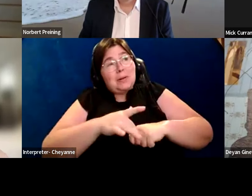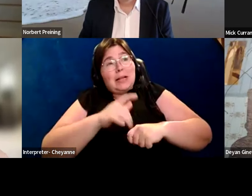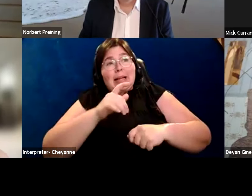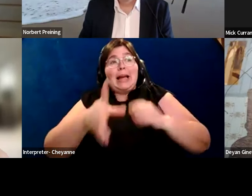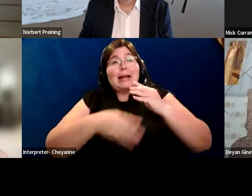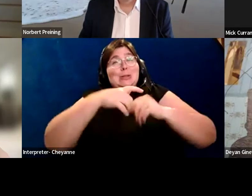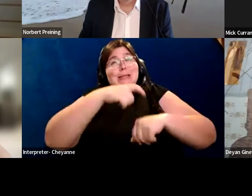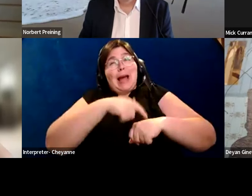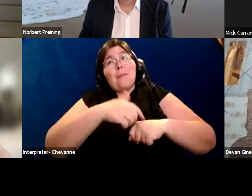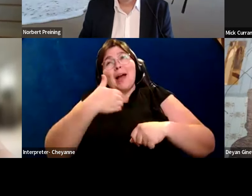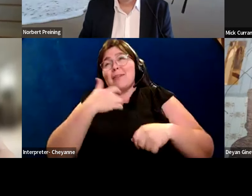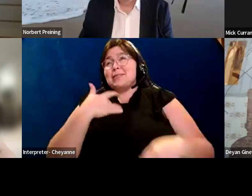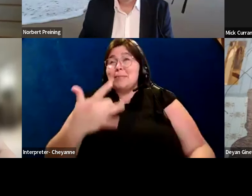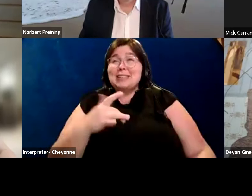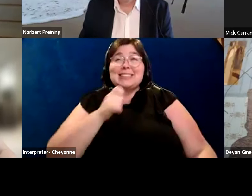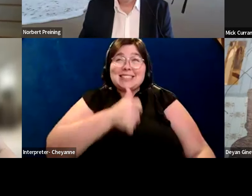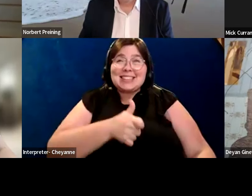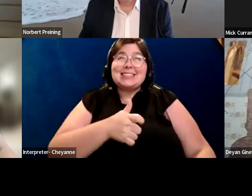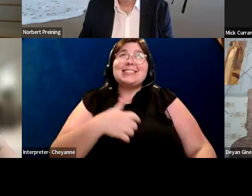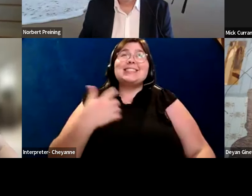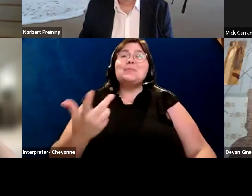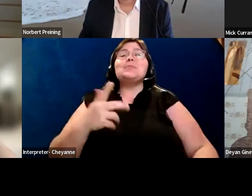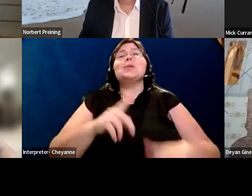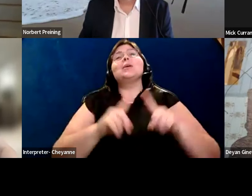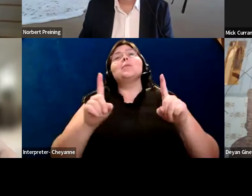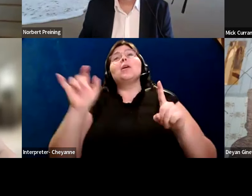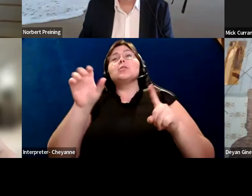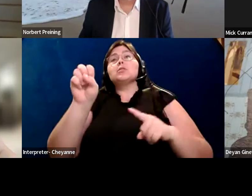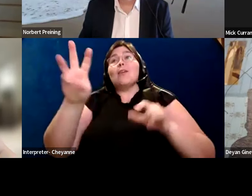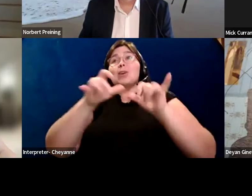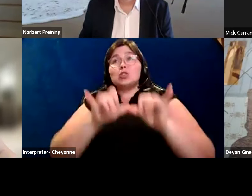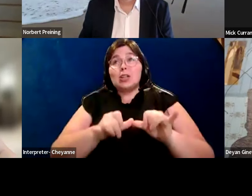I am also a software engineer in machine learning.